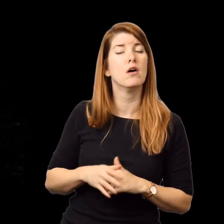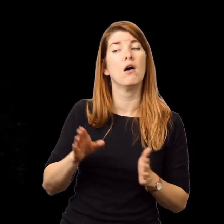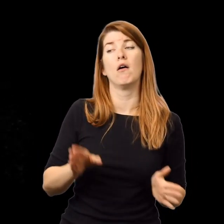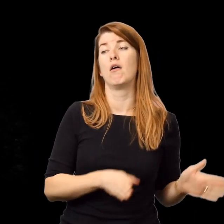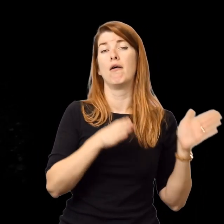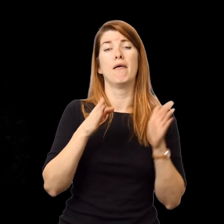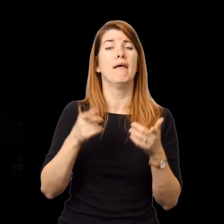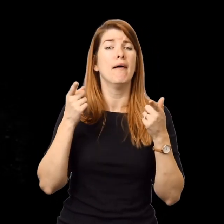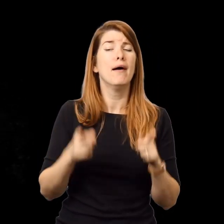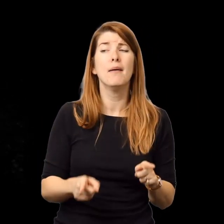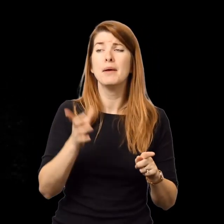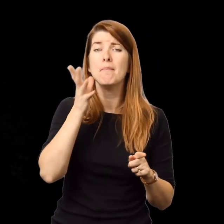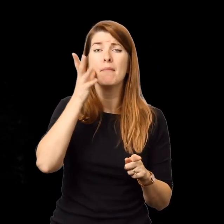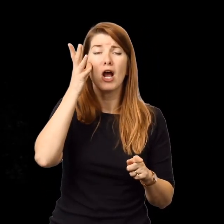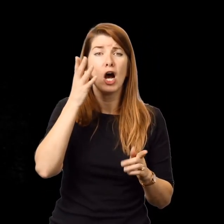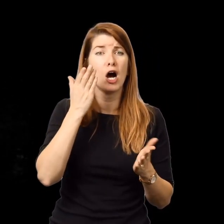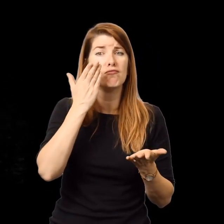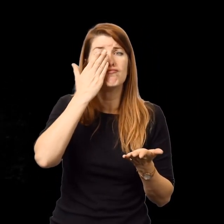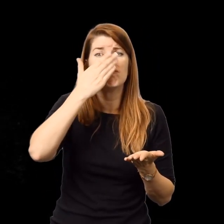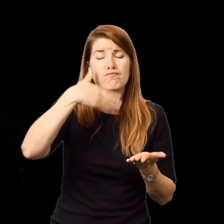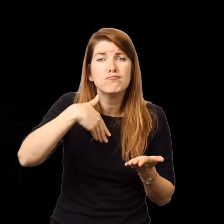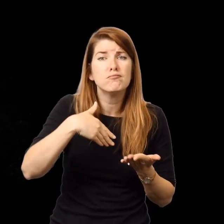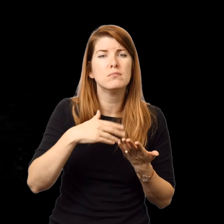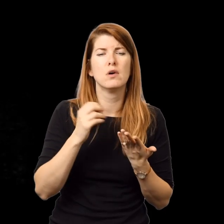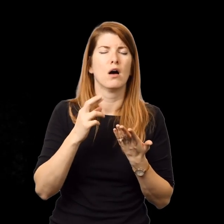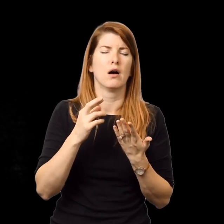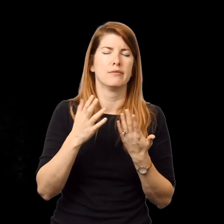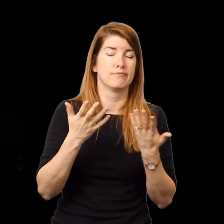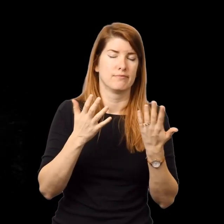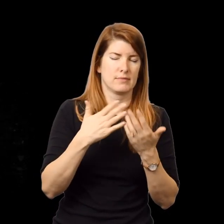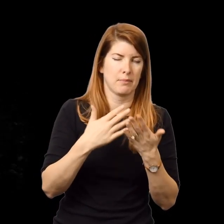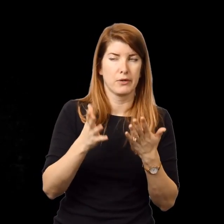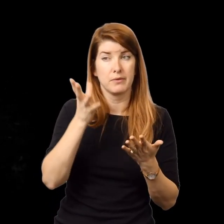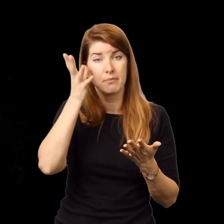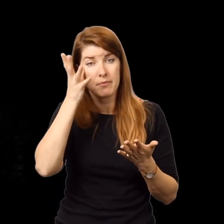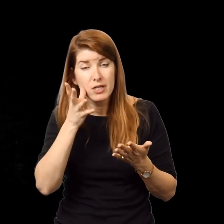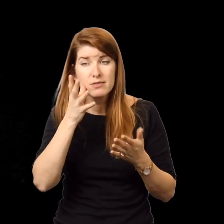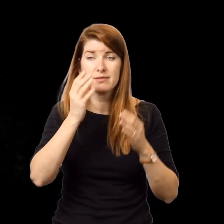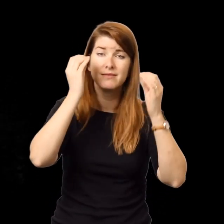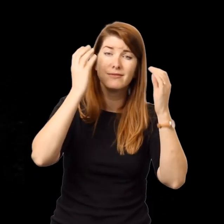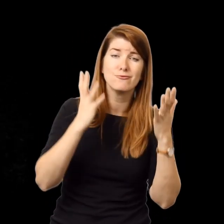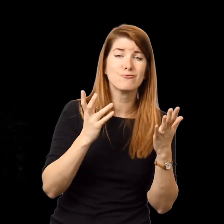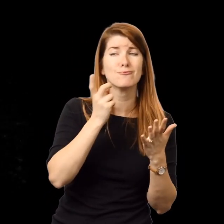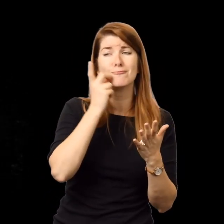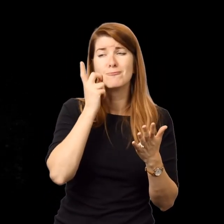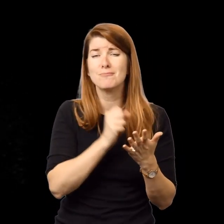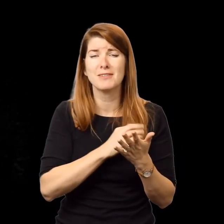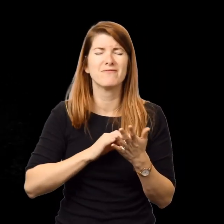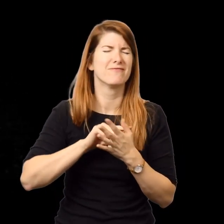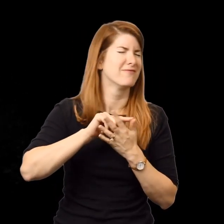When parents inadvertently or providers, teachers, dorm parents, whatever,